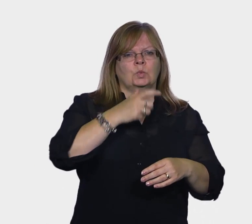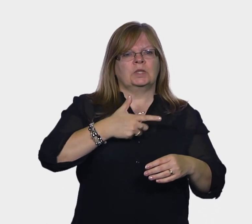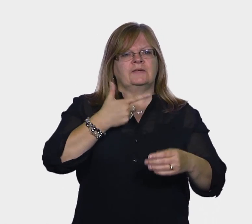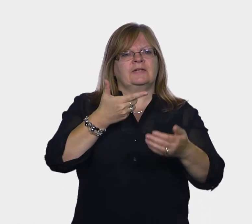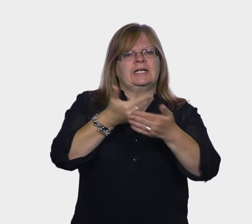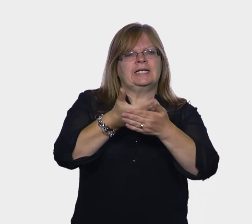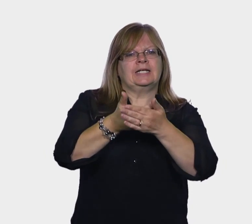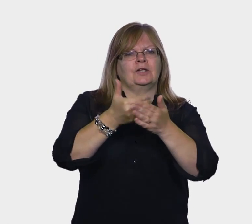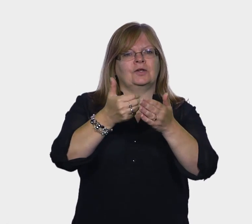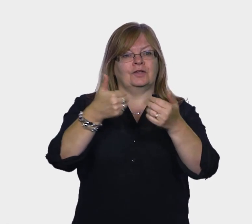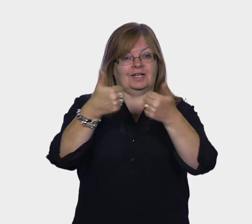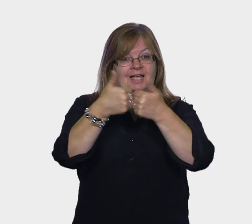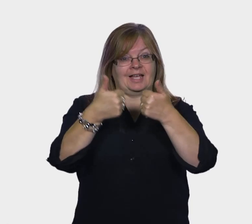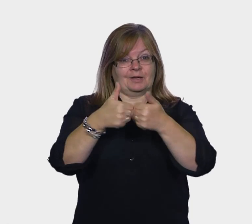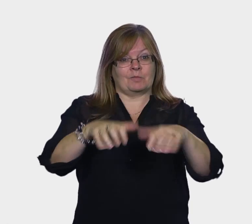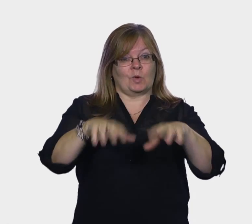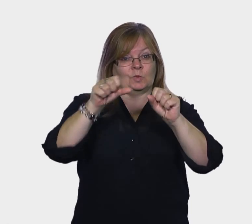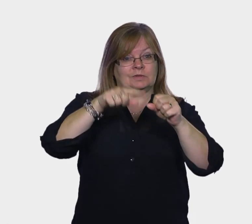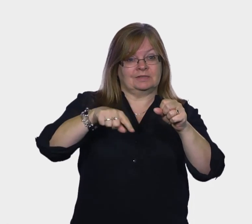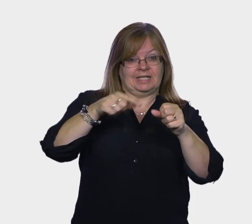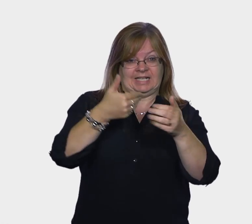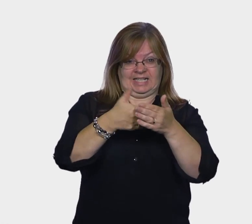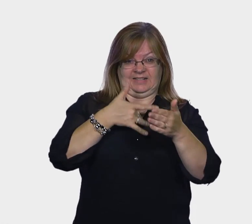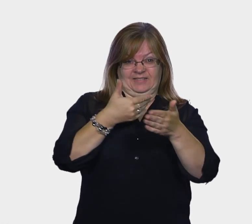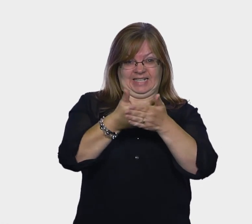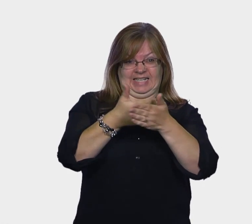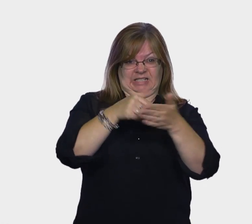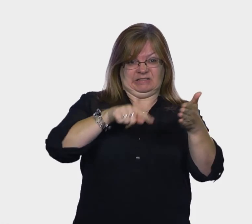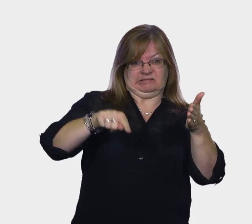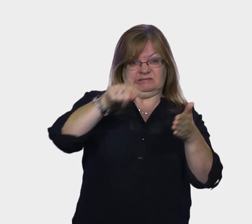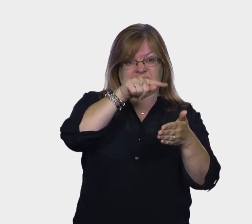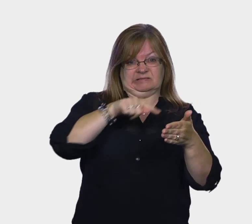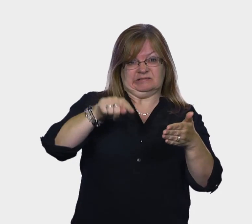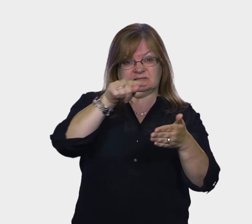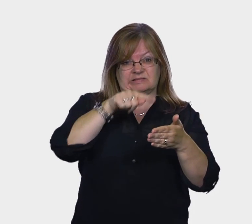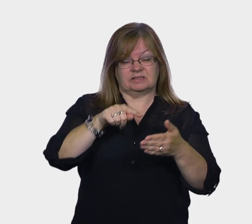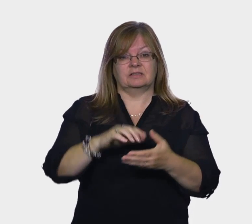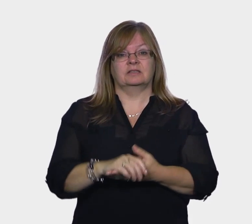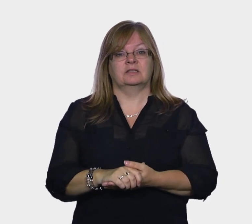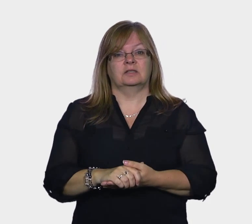who live near Games venues